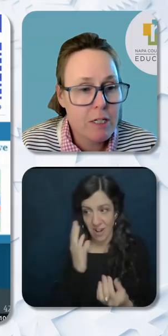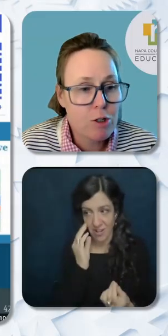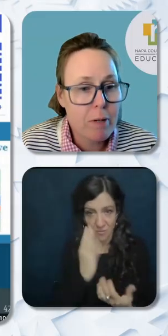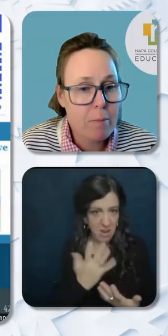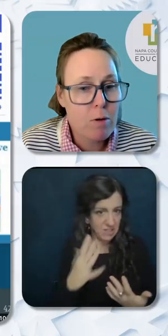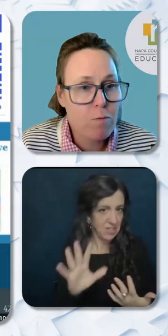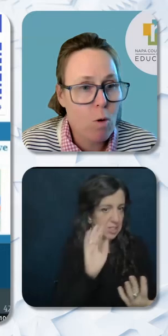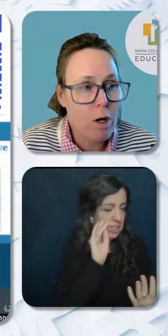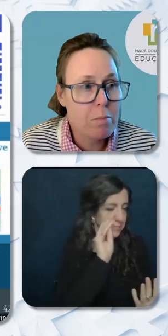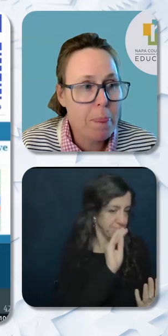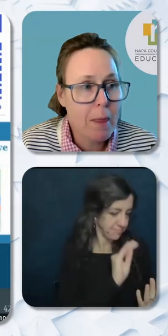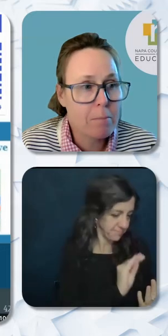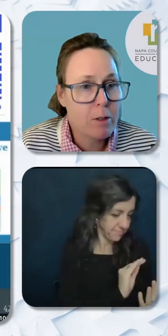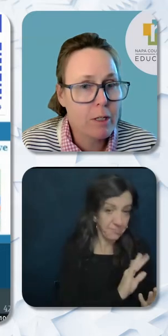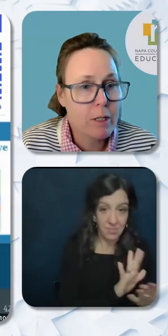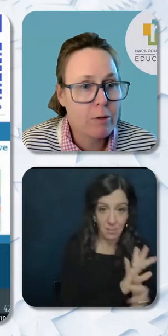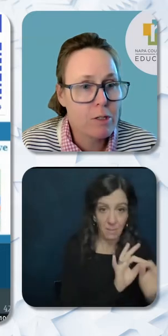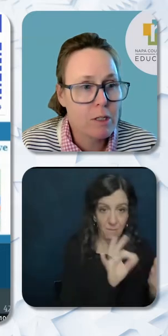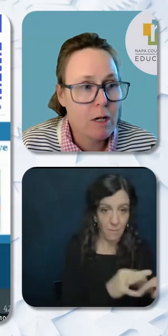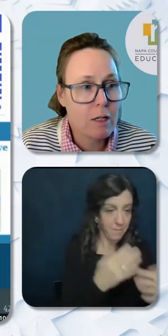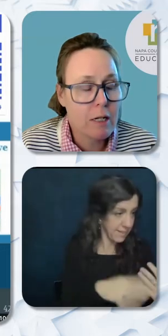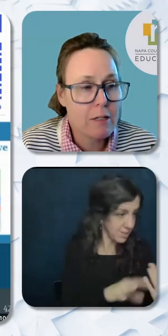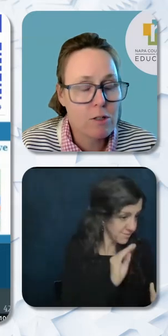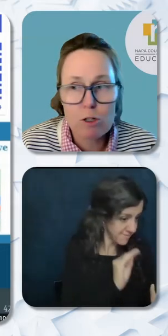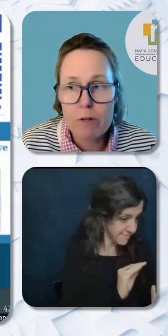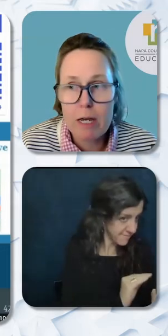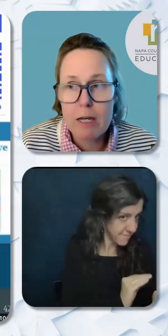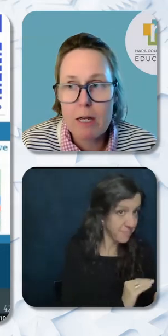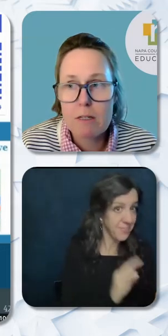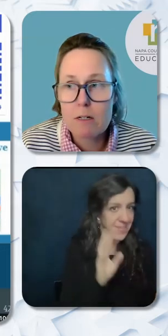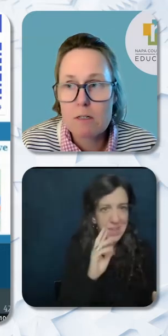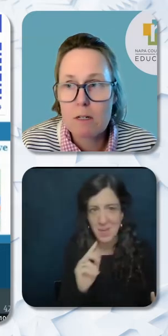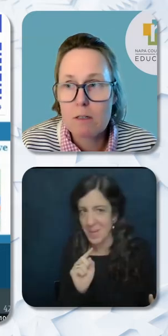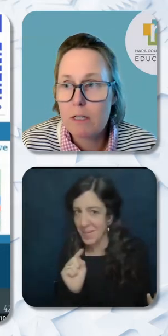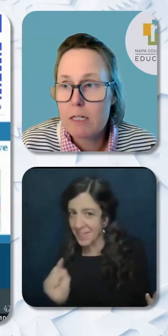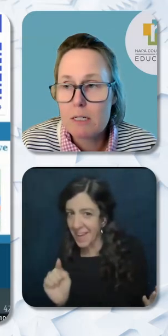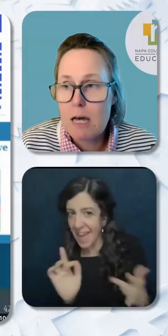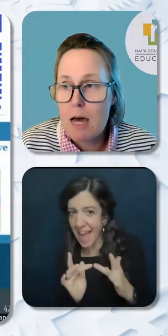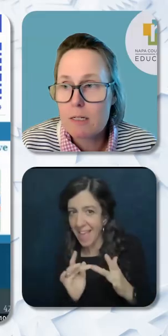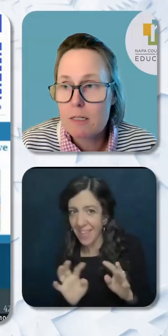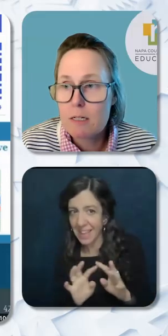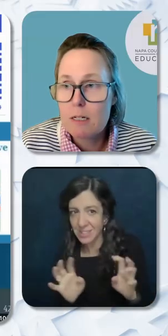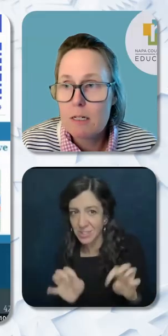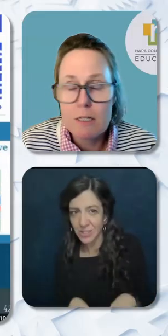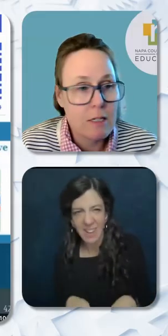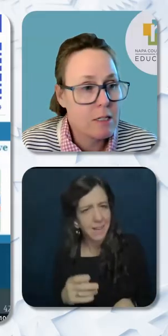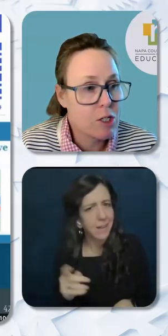completed your paper form, you're gonna go to the online survey, and there's a link to that